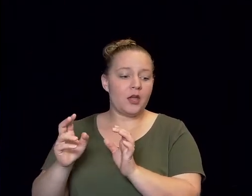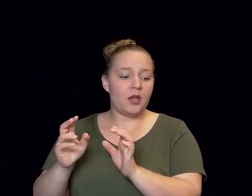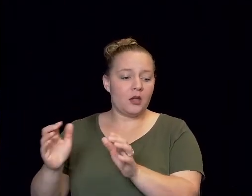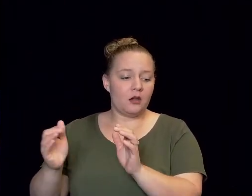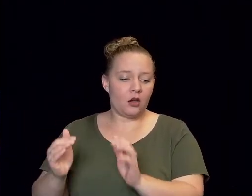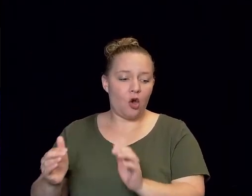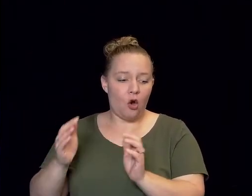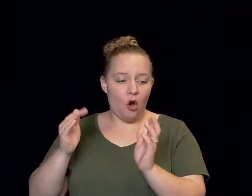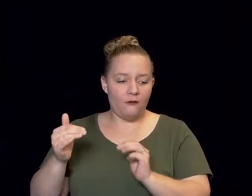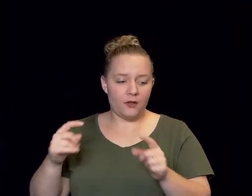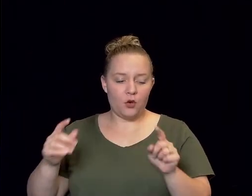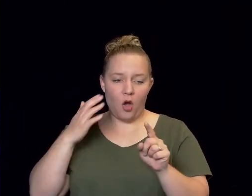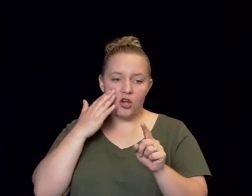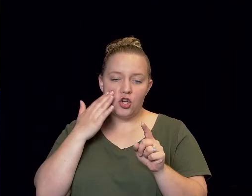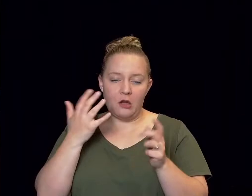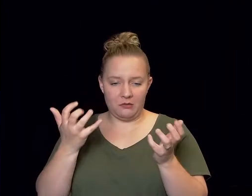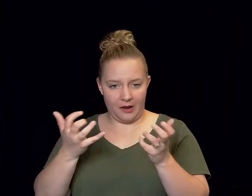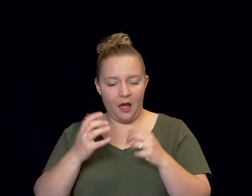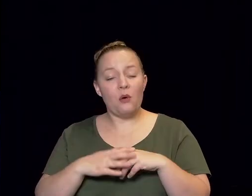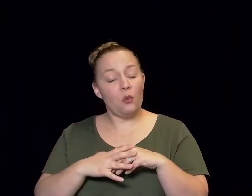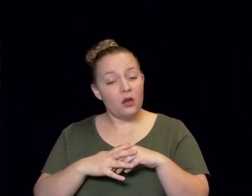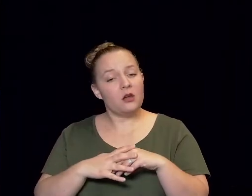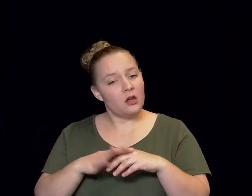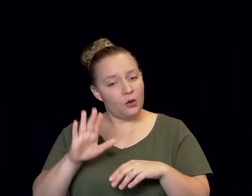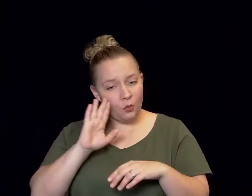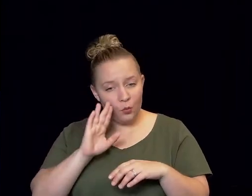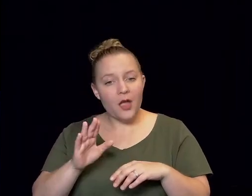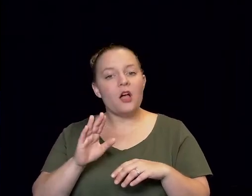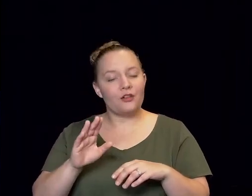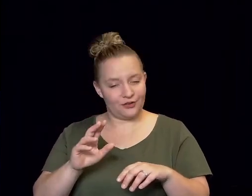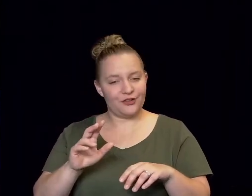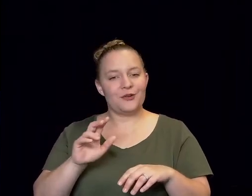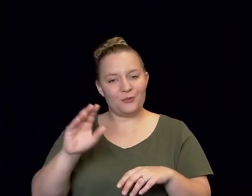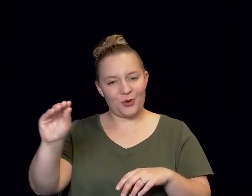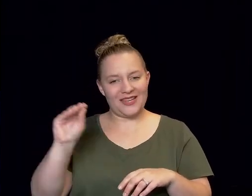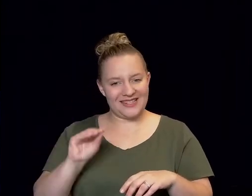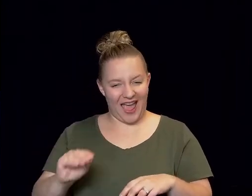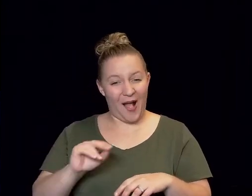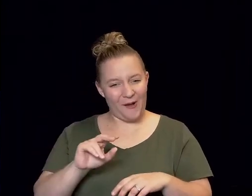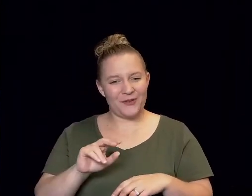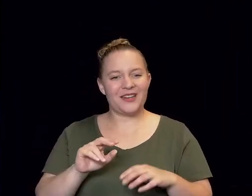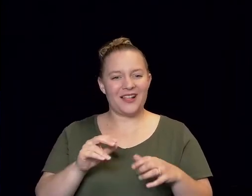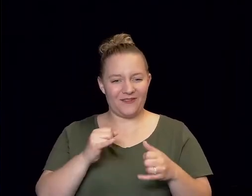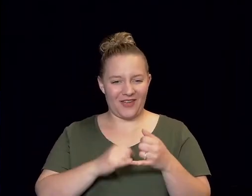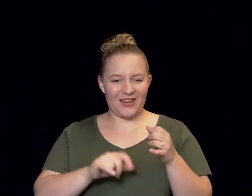do by this point in time. I am going to bring that down. Then my final answer, I'm just going to add